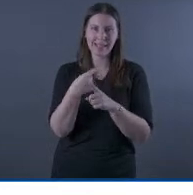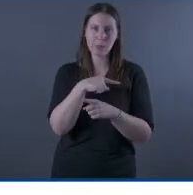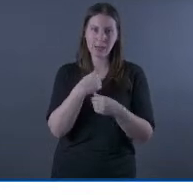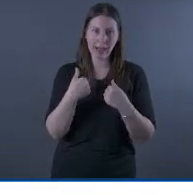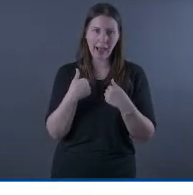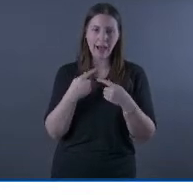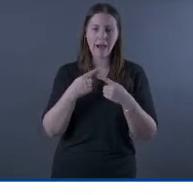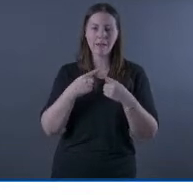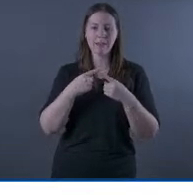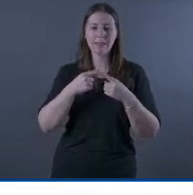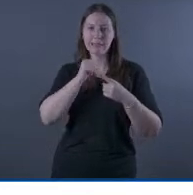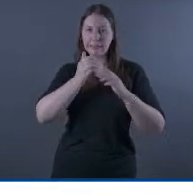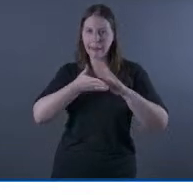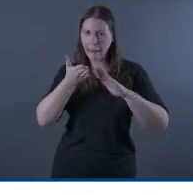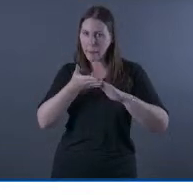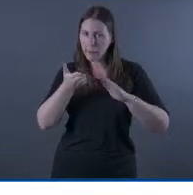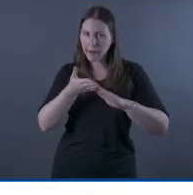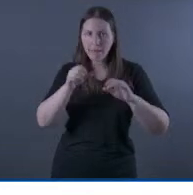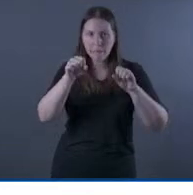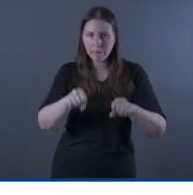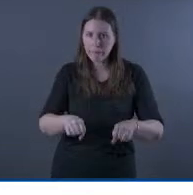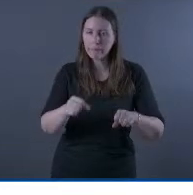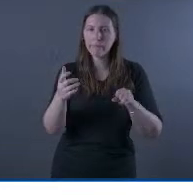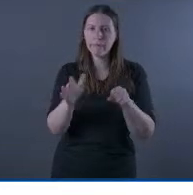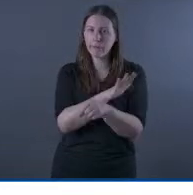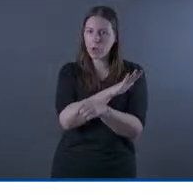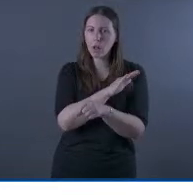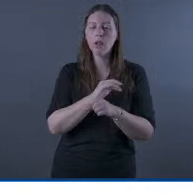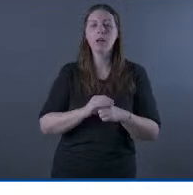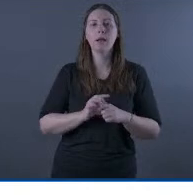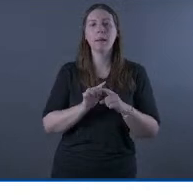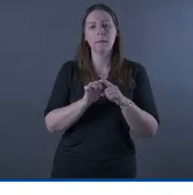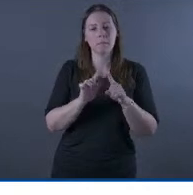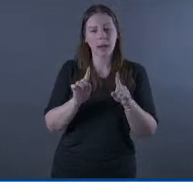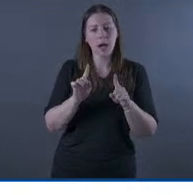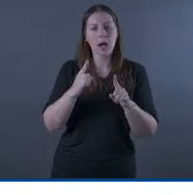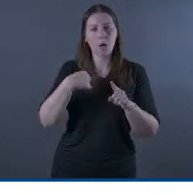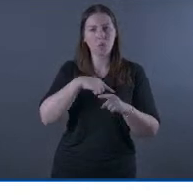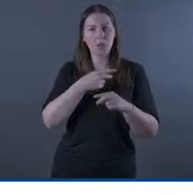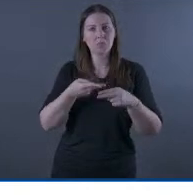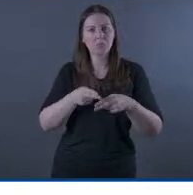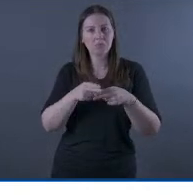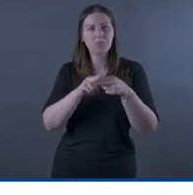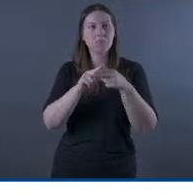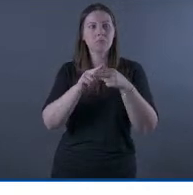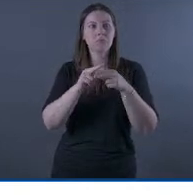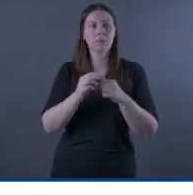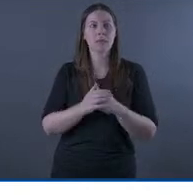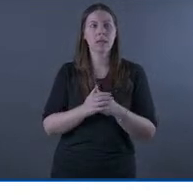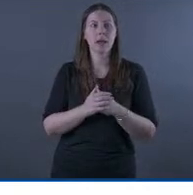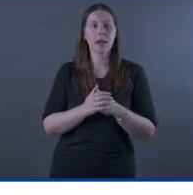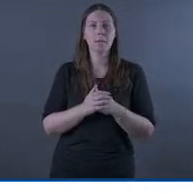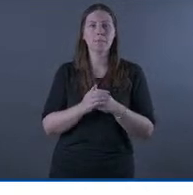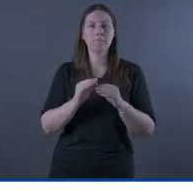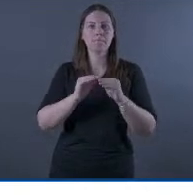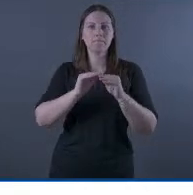I did mention the focus on Moderna and Janssen. And then we have been trying to obviously collaborate with the health department and other providers